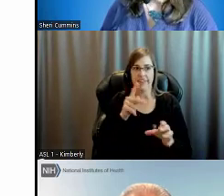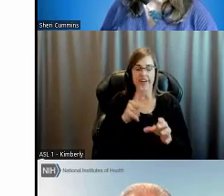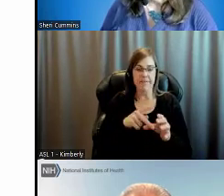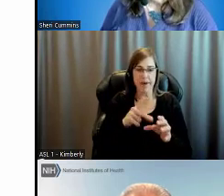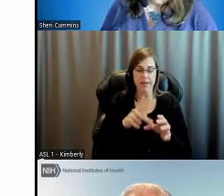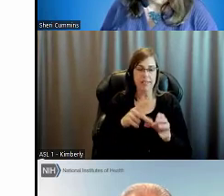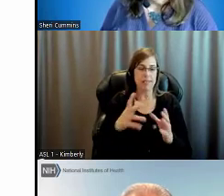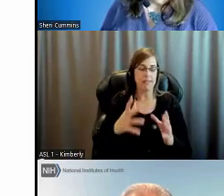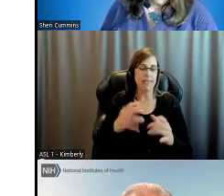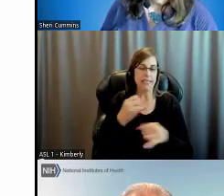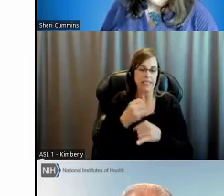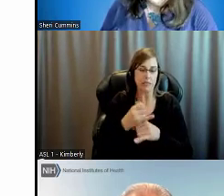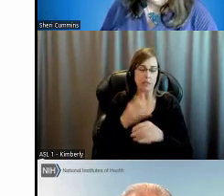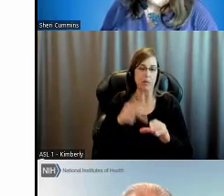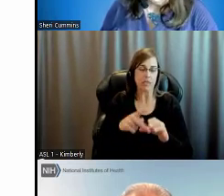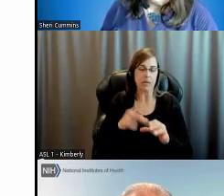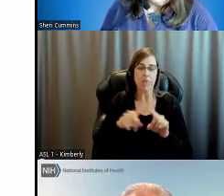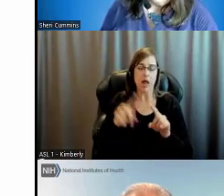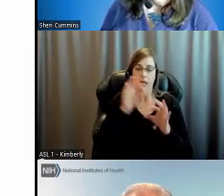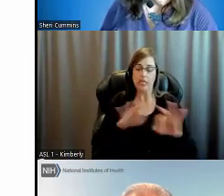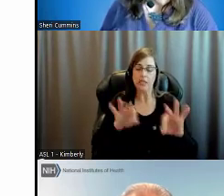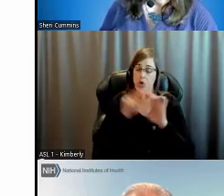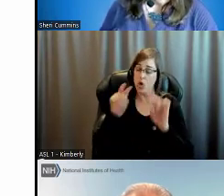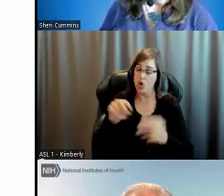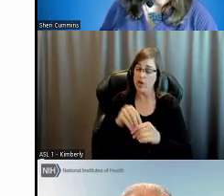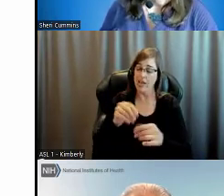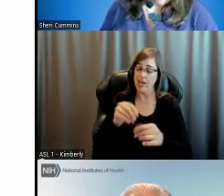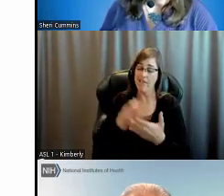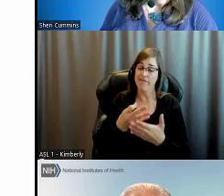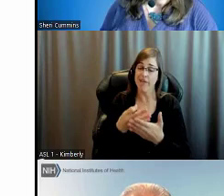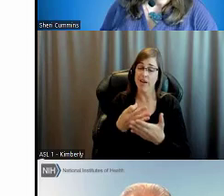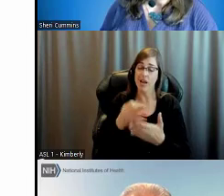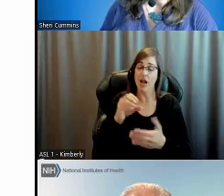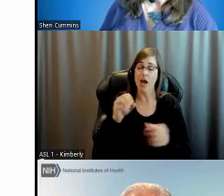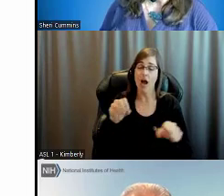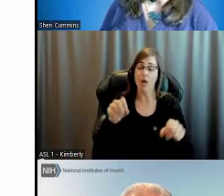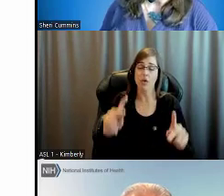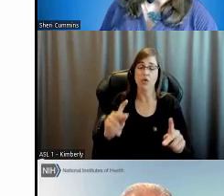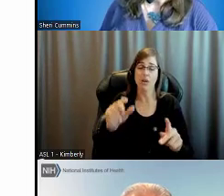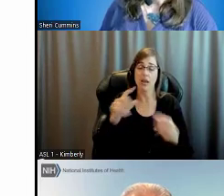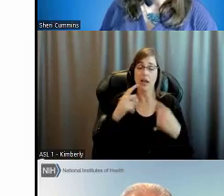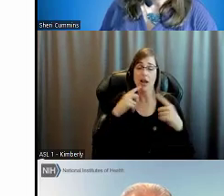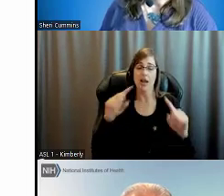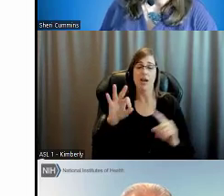but it's important to look within that funding opportunity announcement to verify that the institute that you are interested in